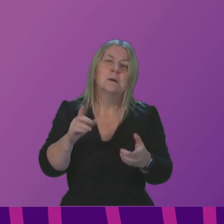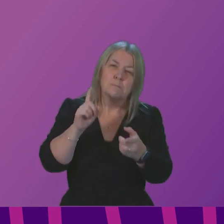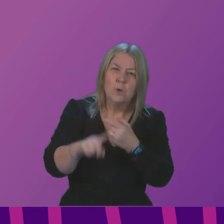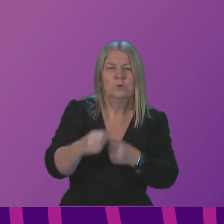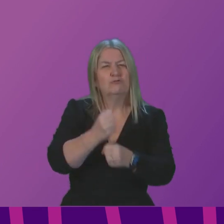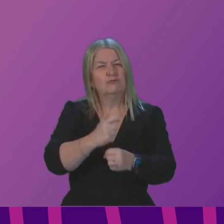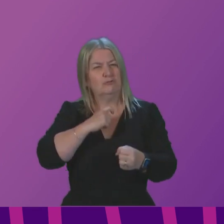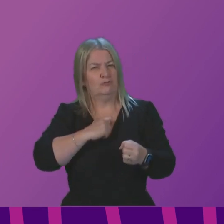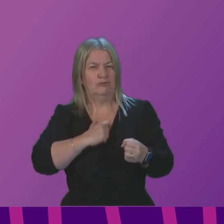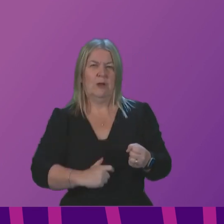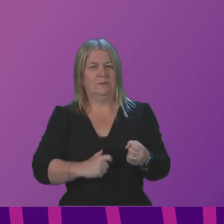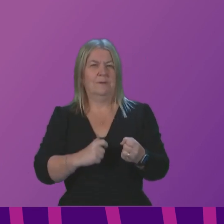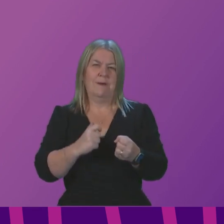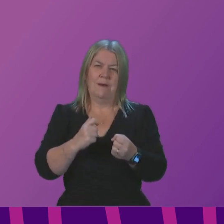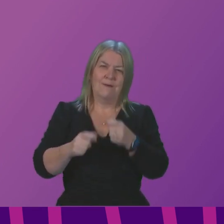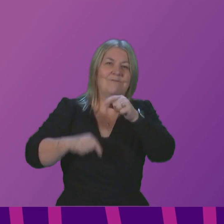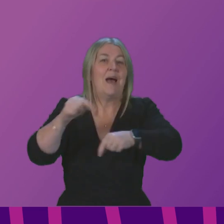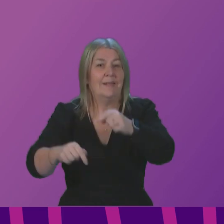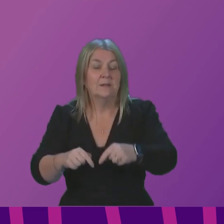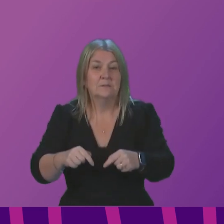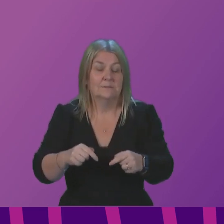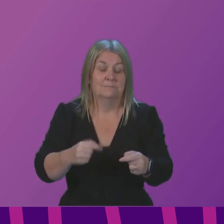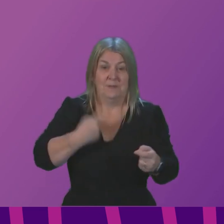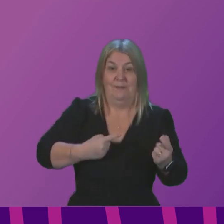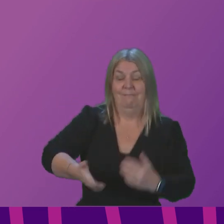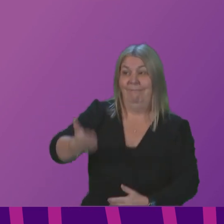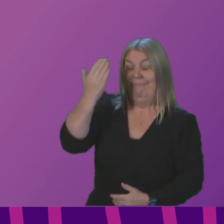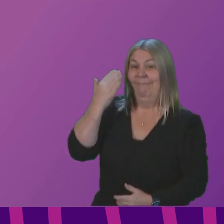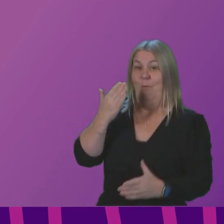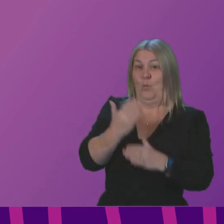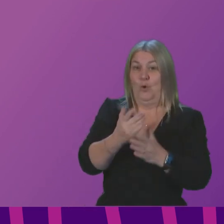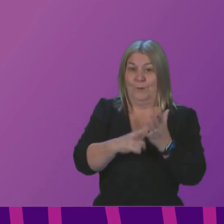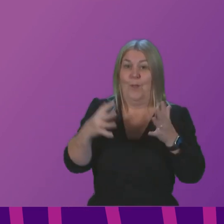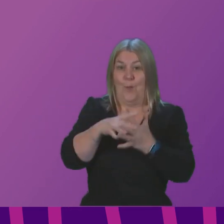There are also law centres, which I know—I used to work in a law centre, many years ago—provide